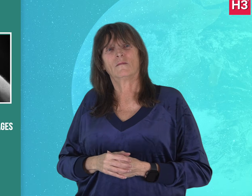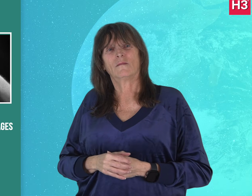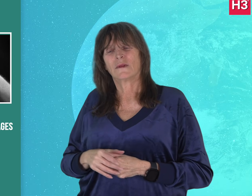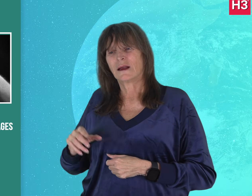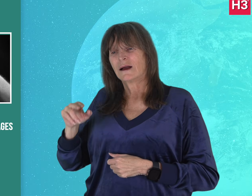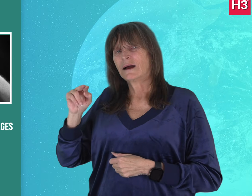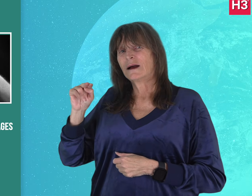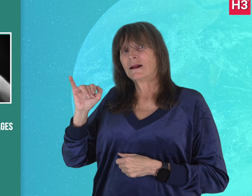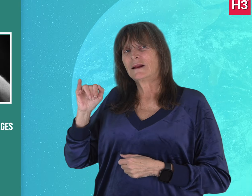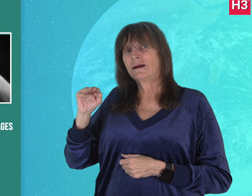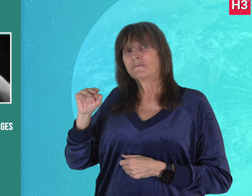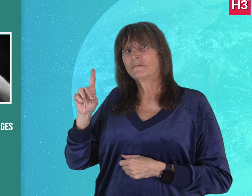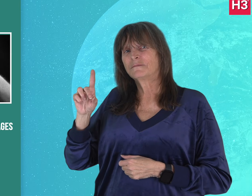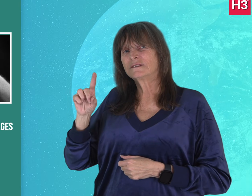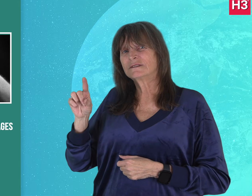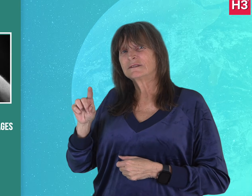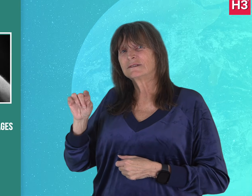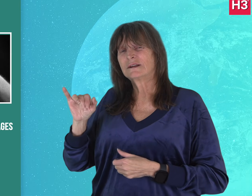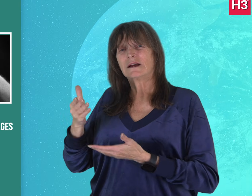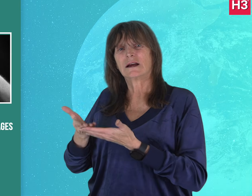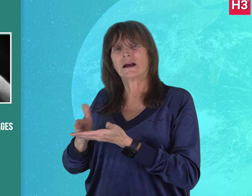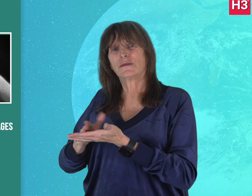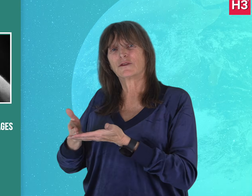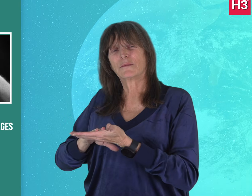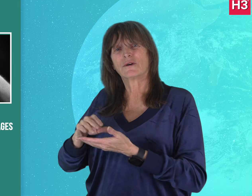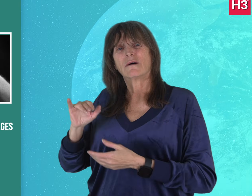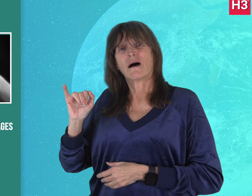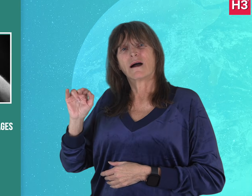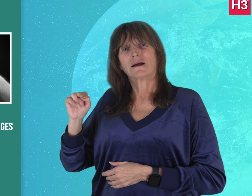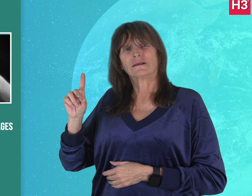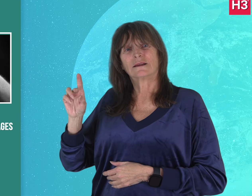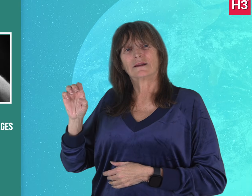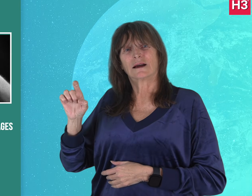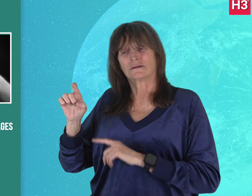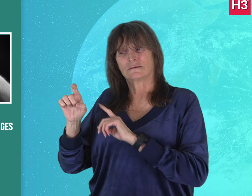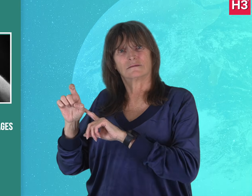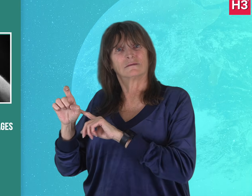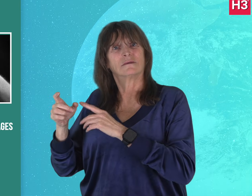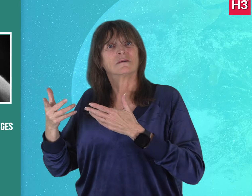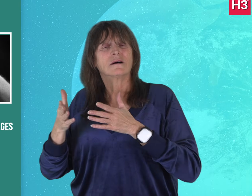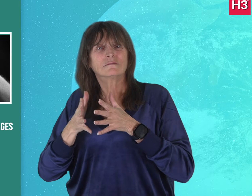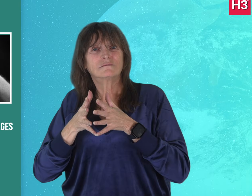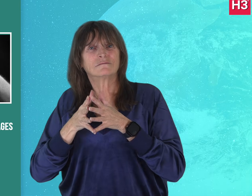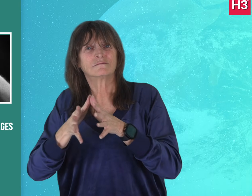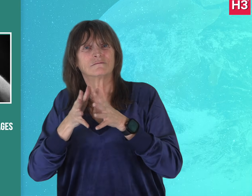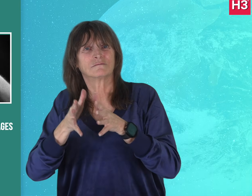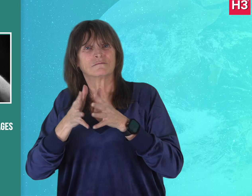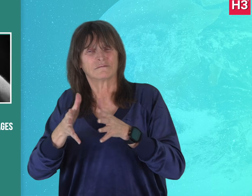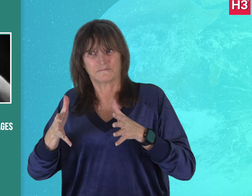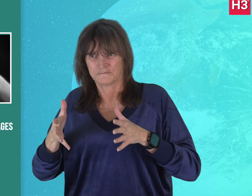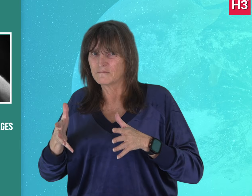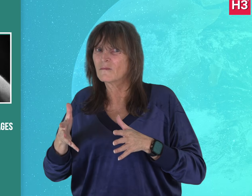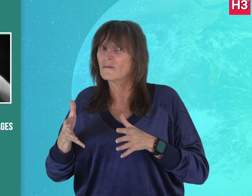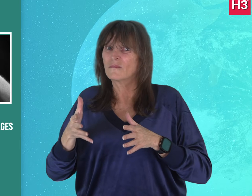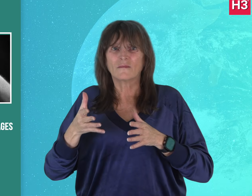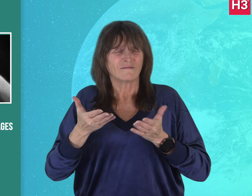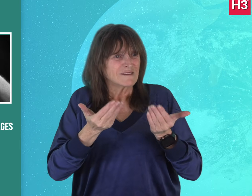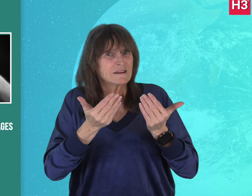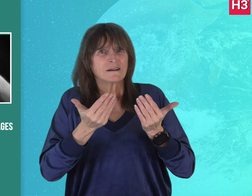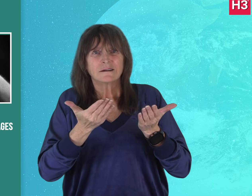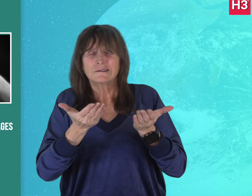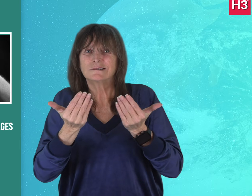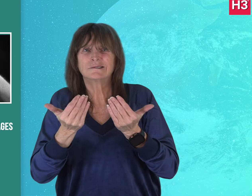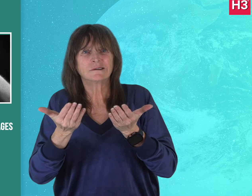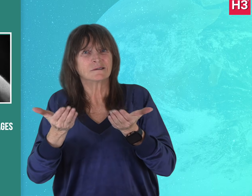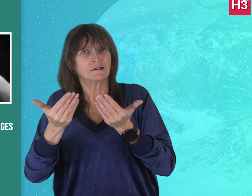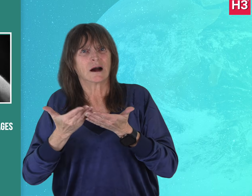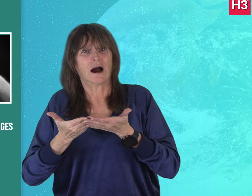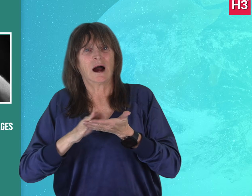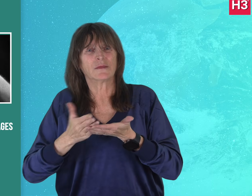schools, and courtrooms. The Nimdzi Interpreting Index reports that